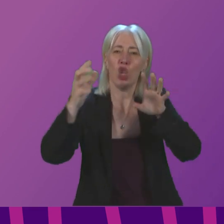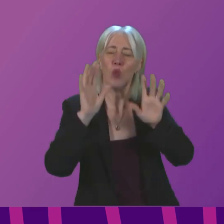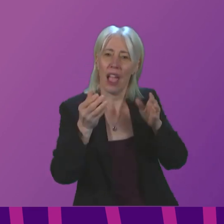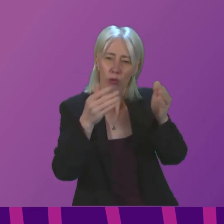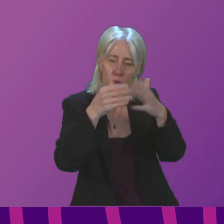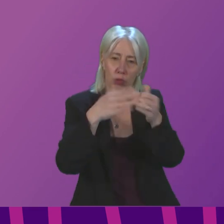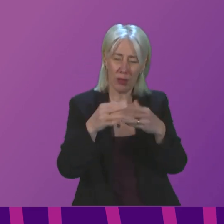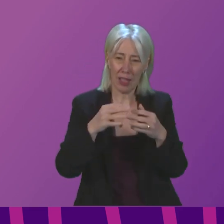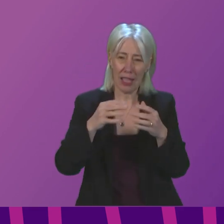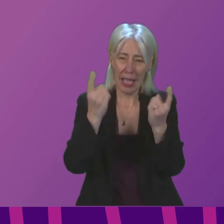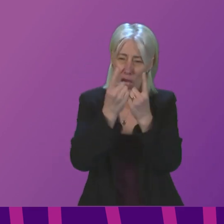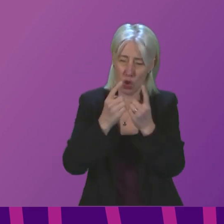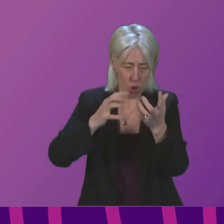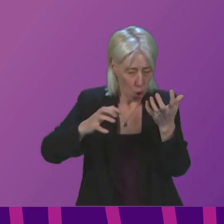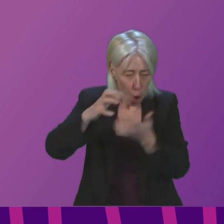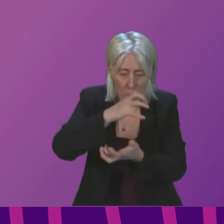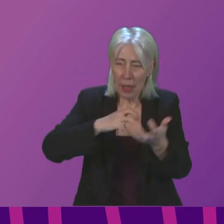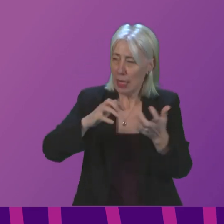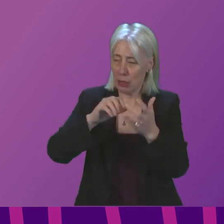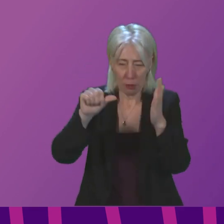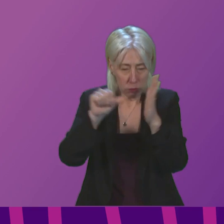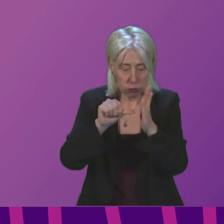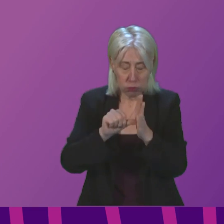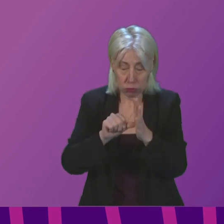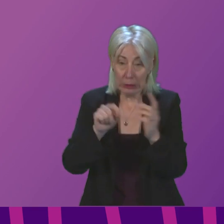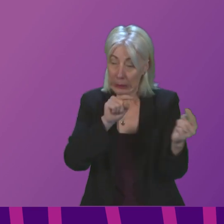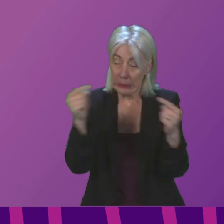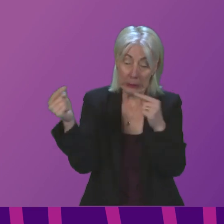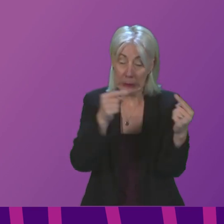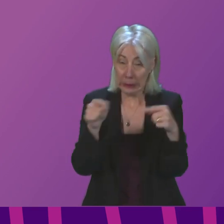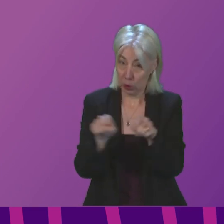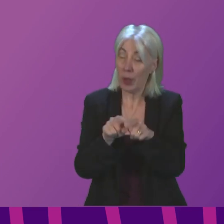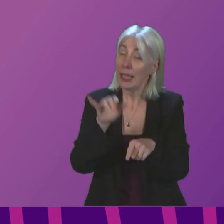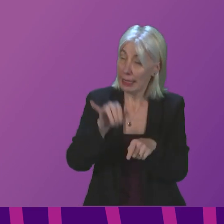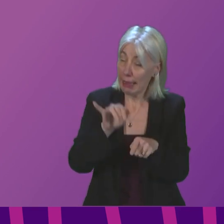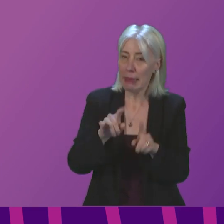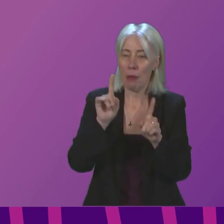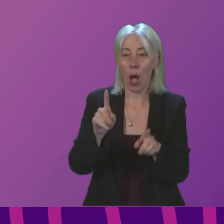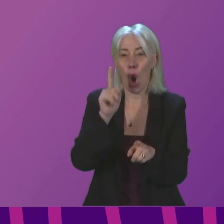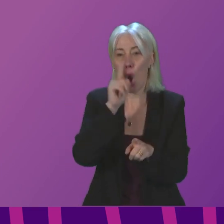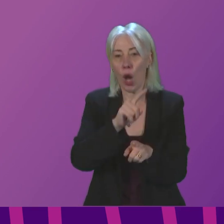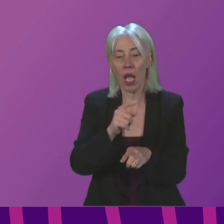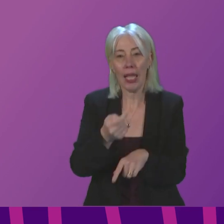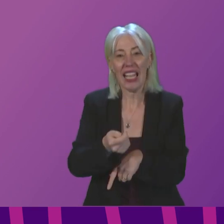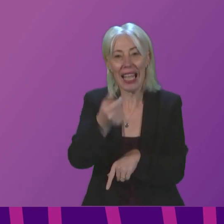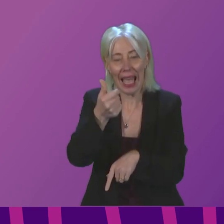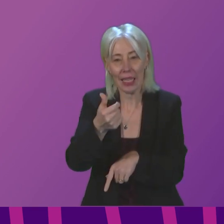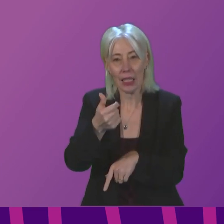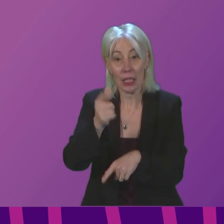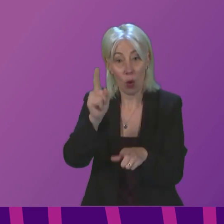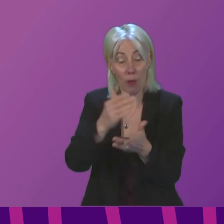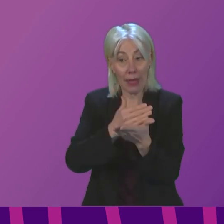complex, difficult and often contentious, but let us be clear that the transition away